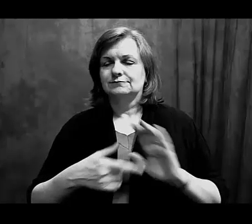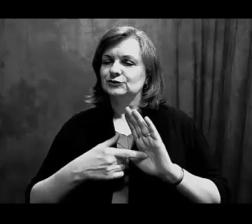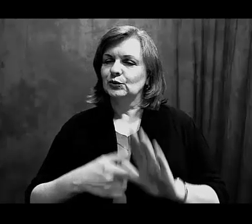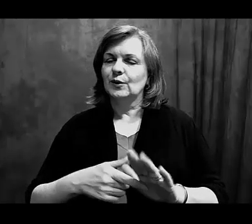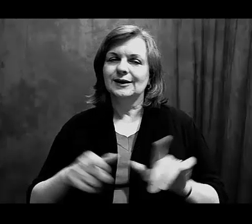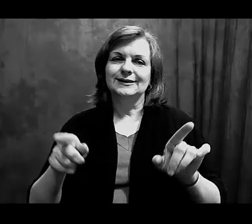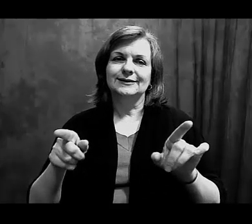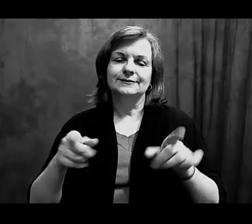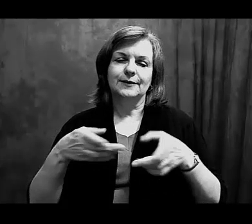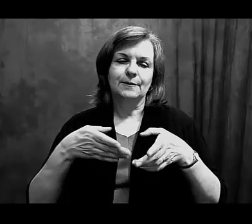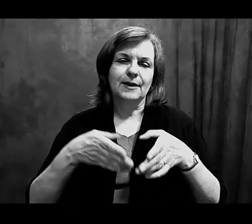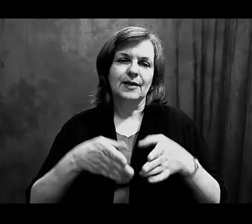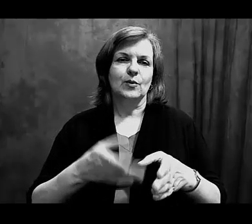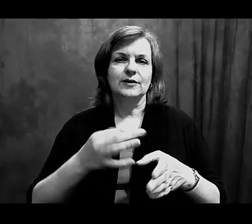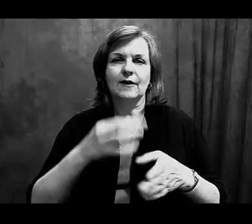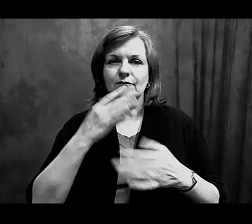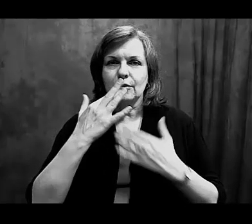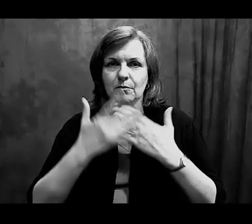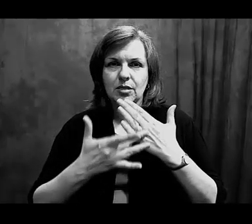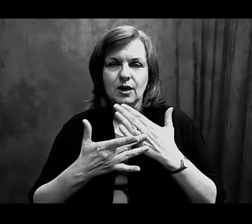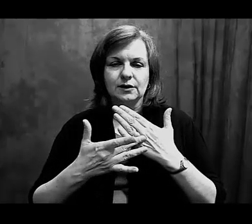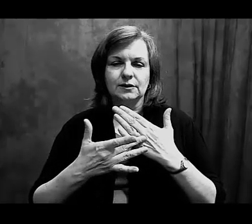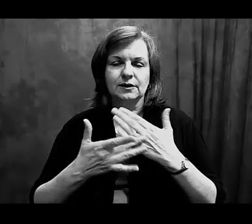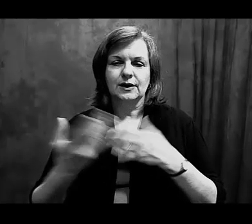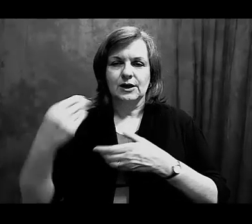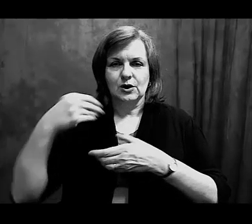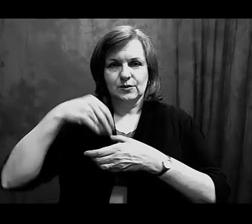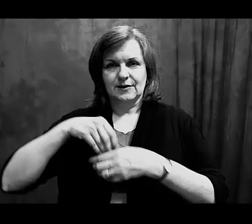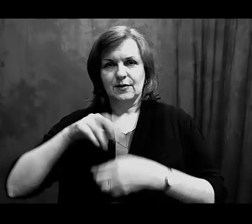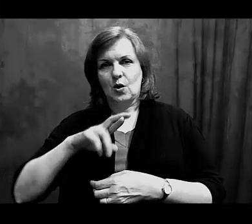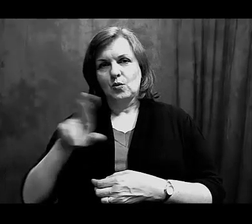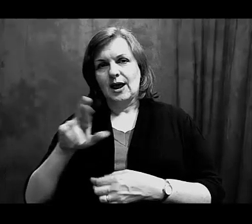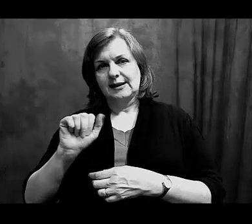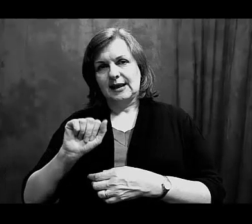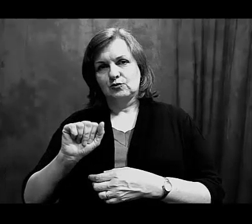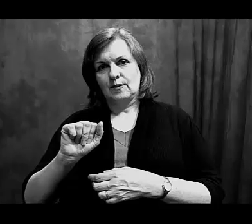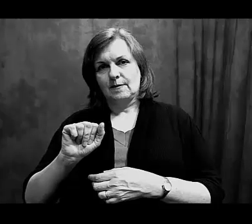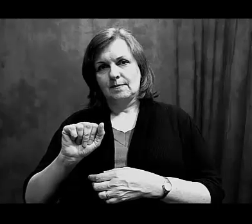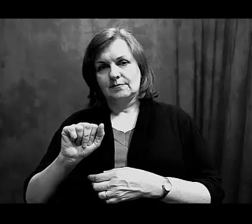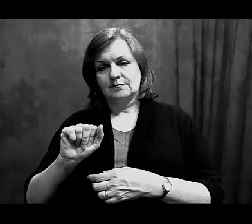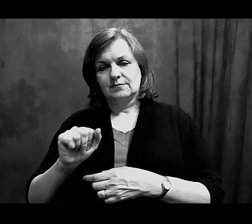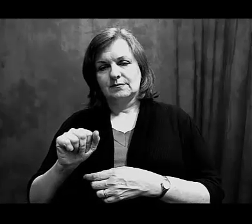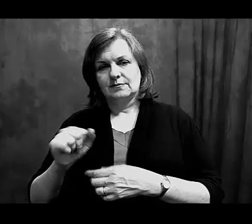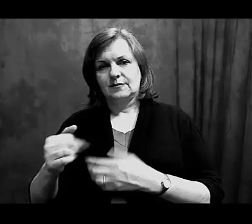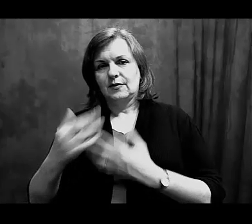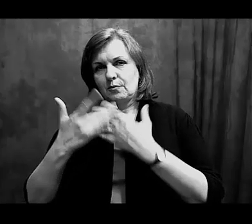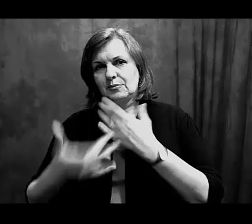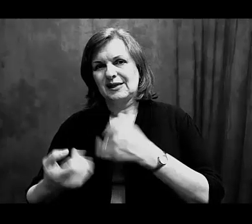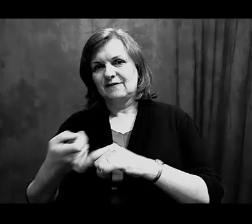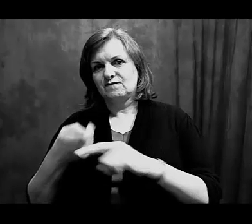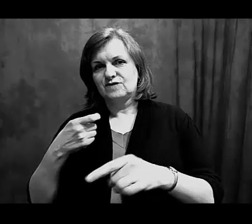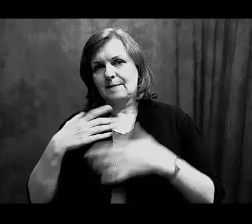and we know how much volume per minute we have -- we can actually figure out